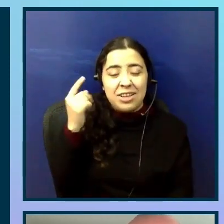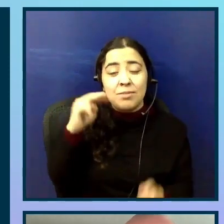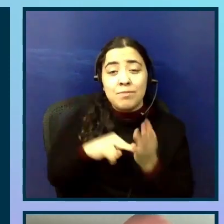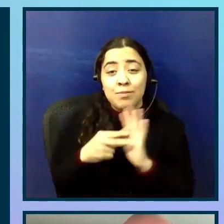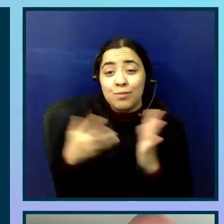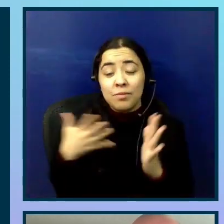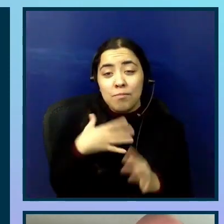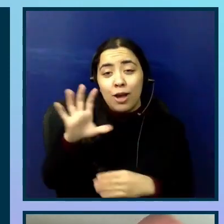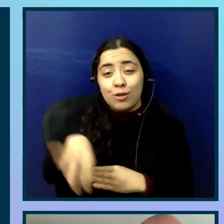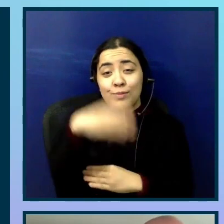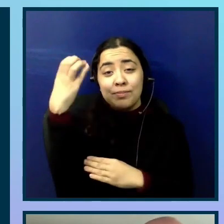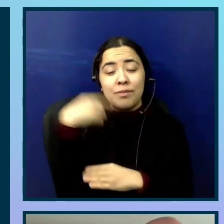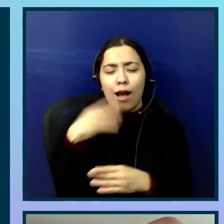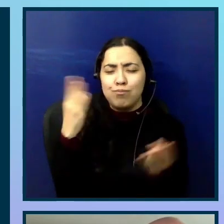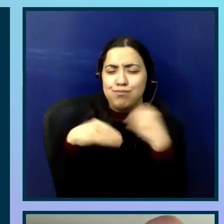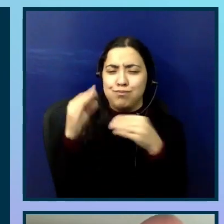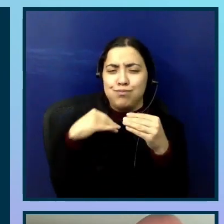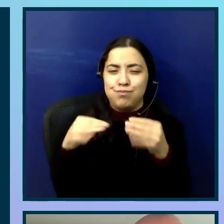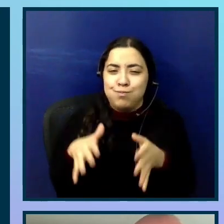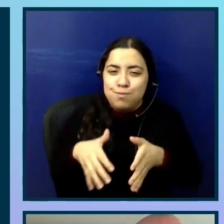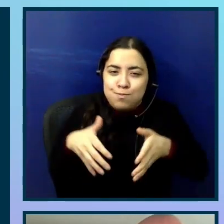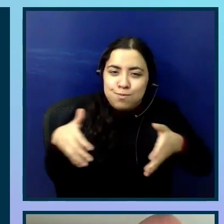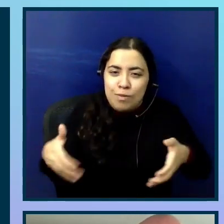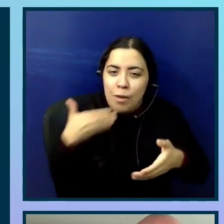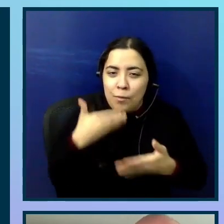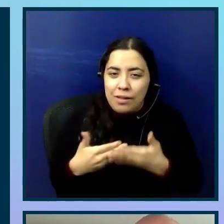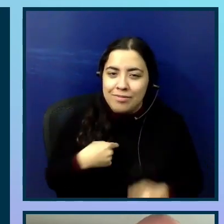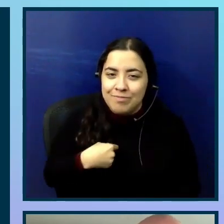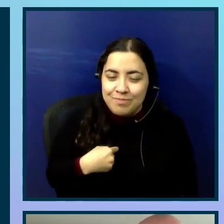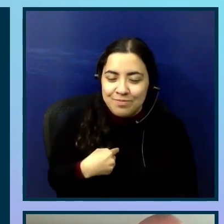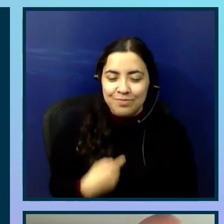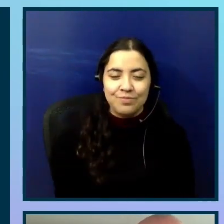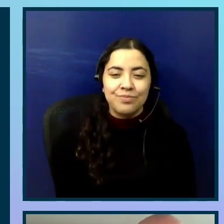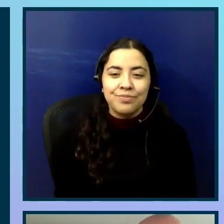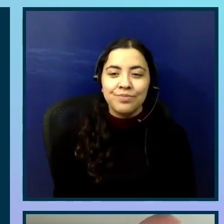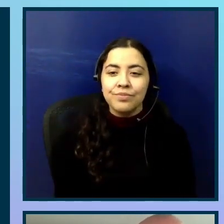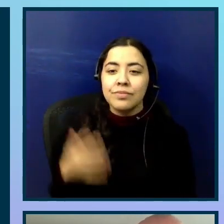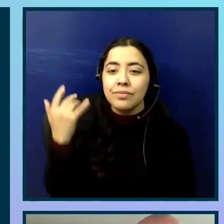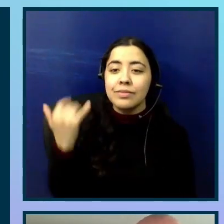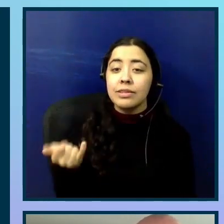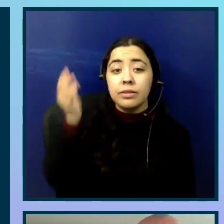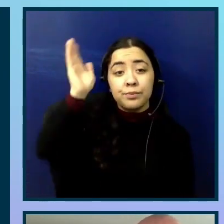So this is one of this talk, it is a work in progress. It's only the second time I've given it